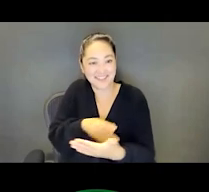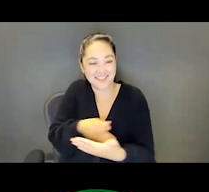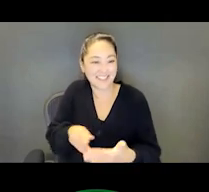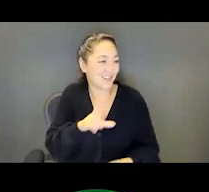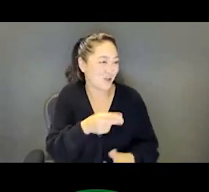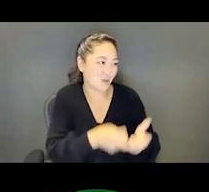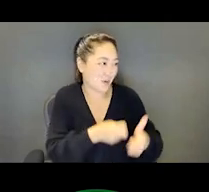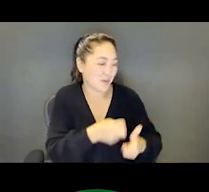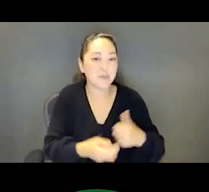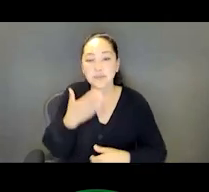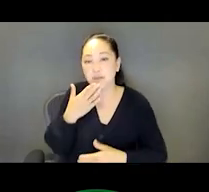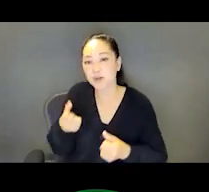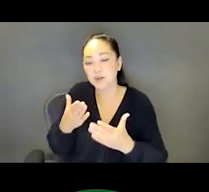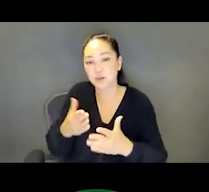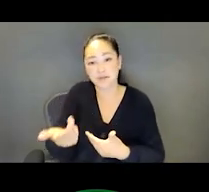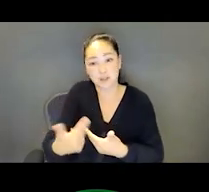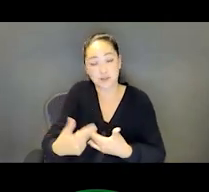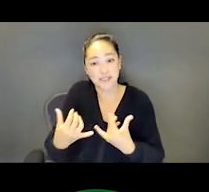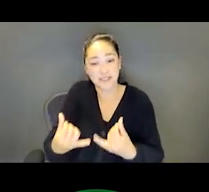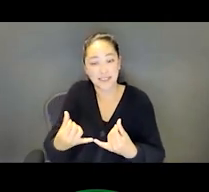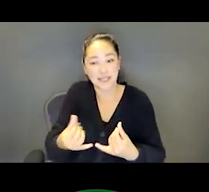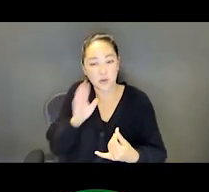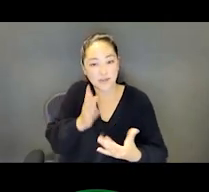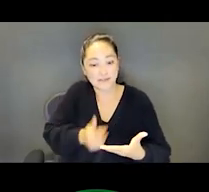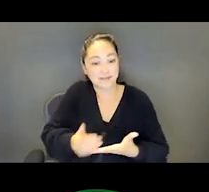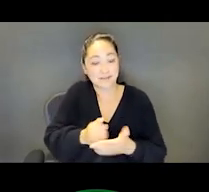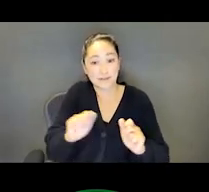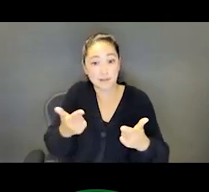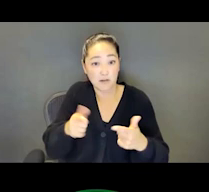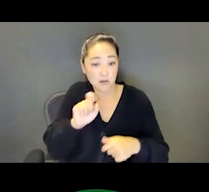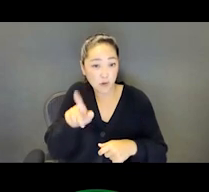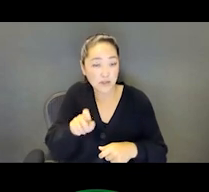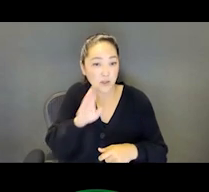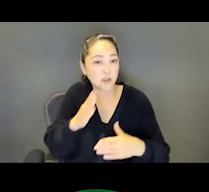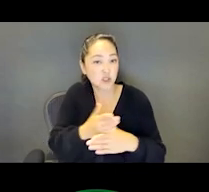Thank you so much for joining us today. We'll collect all the other questions and we'll share them with you after the conference.